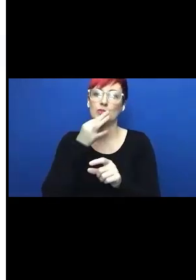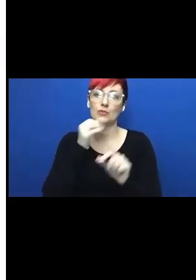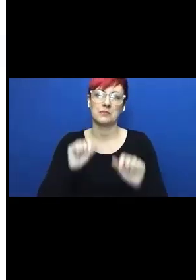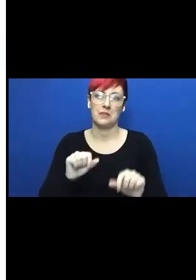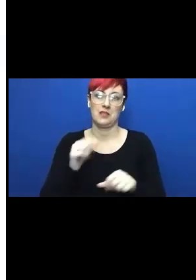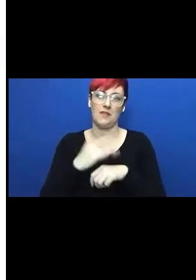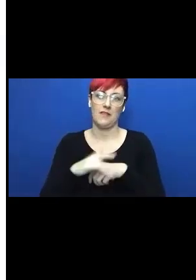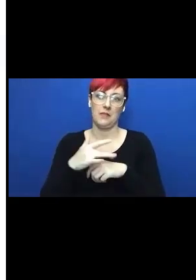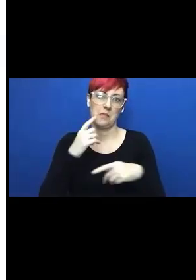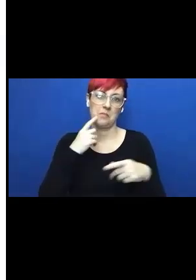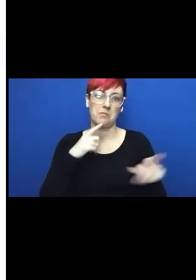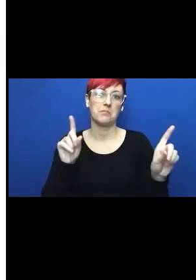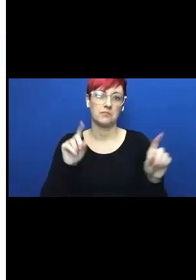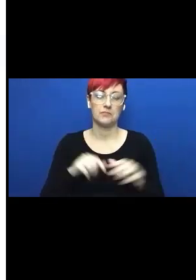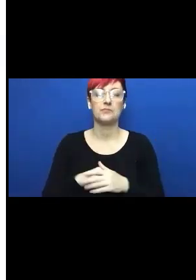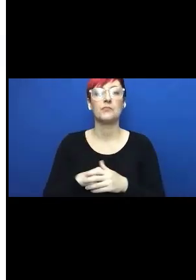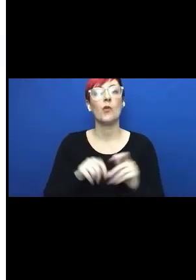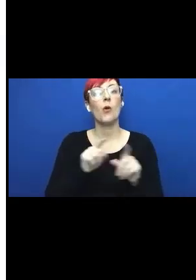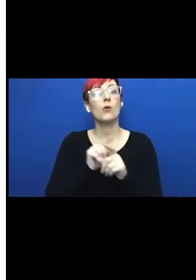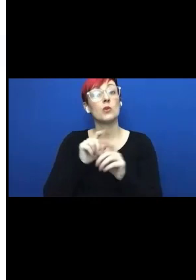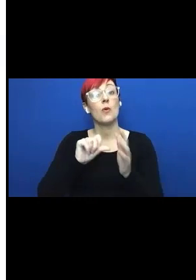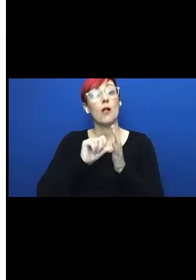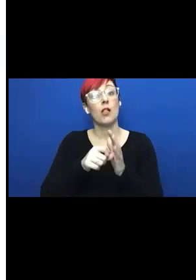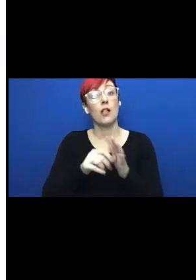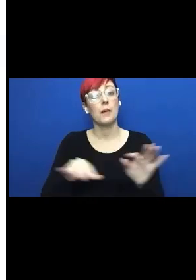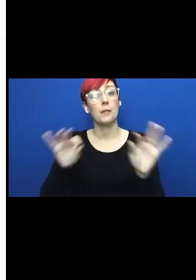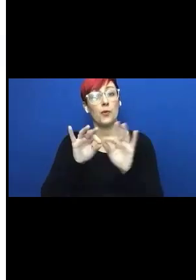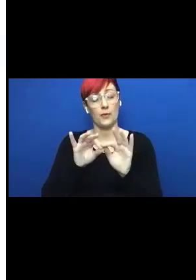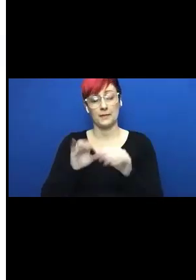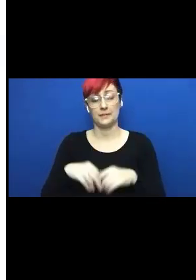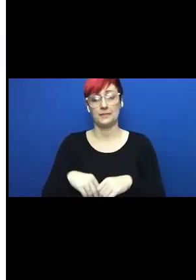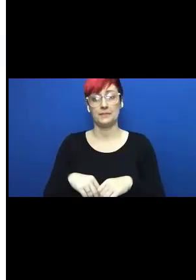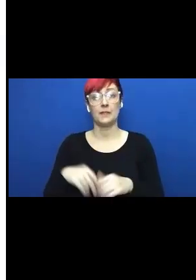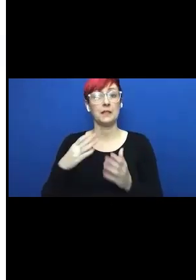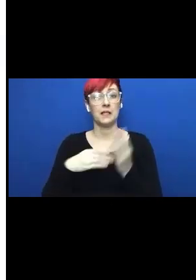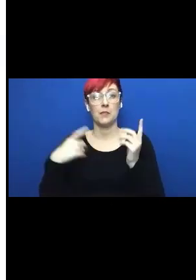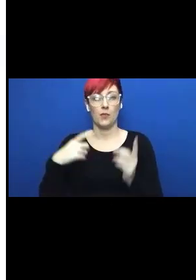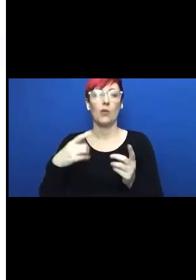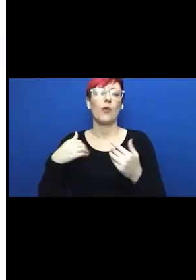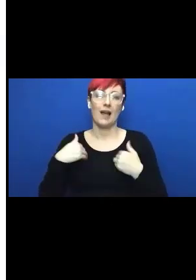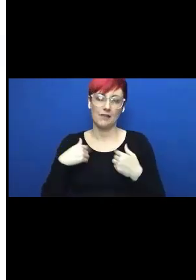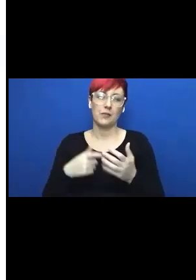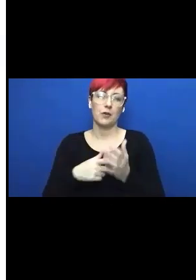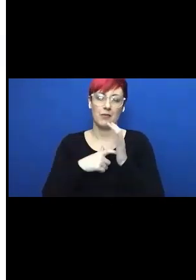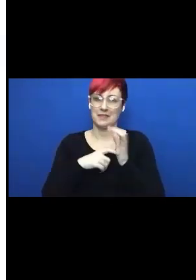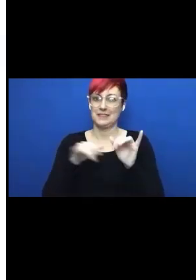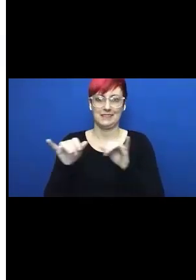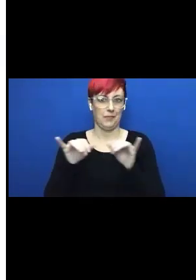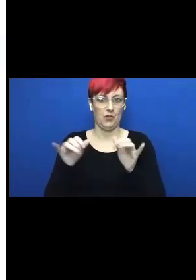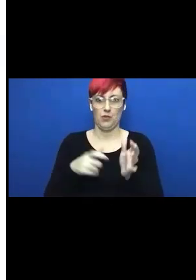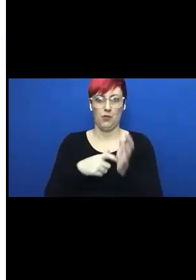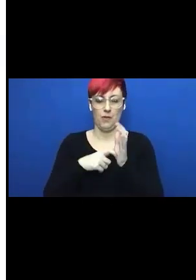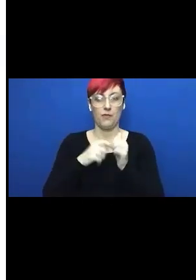But we also want to highlight the fact that at some point there will be a requirement, the same requirement, for the biosketch